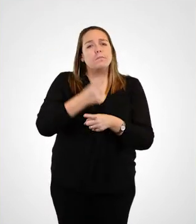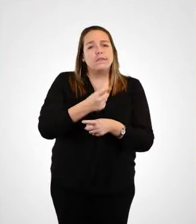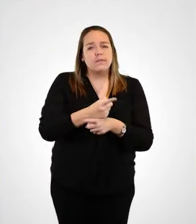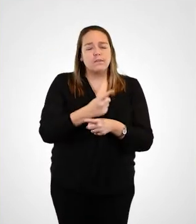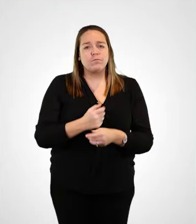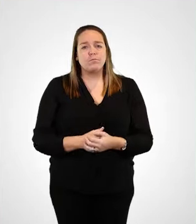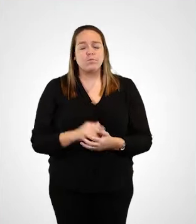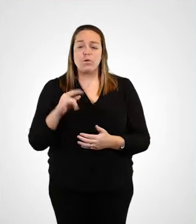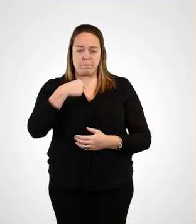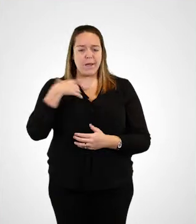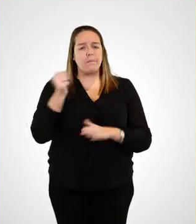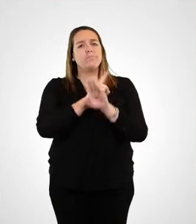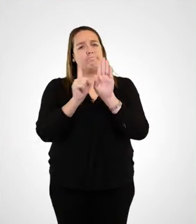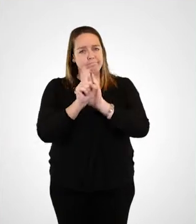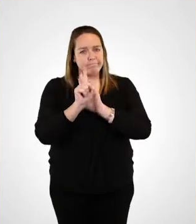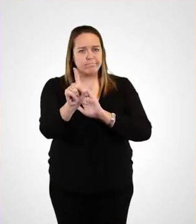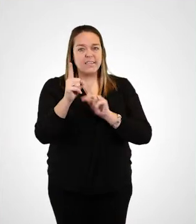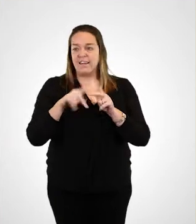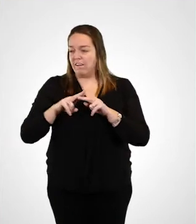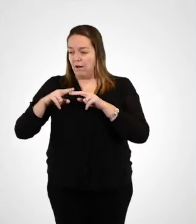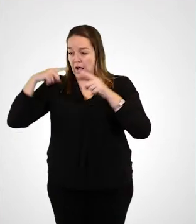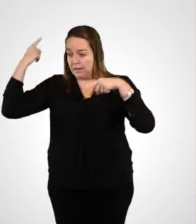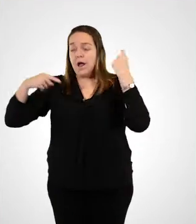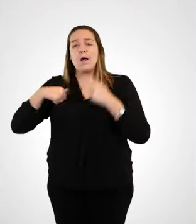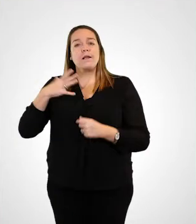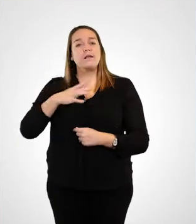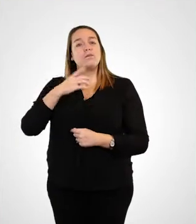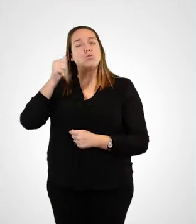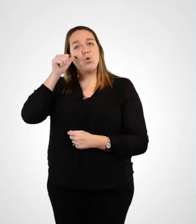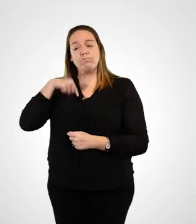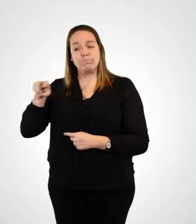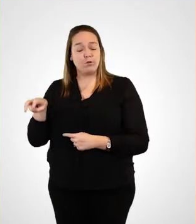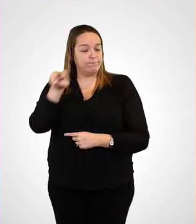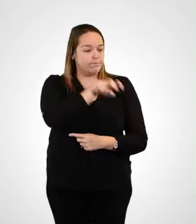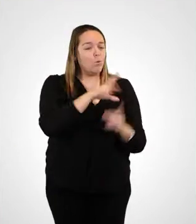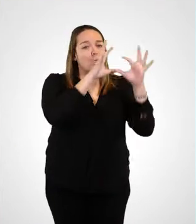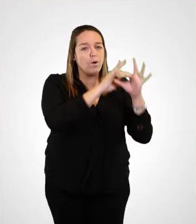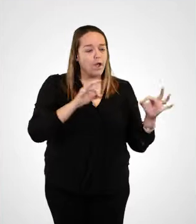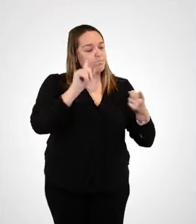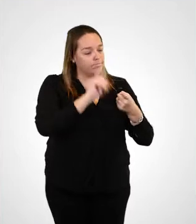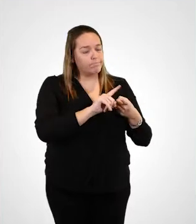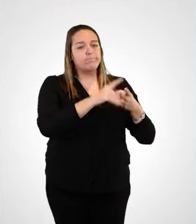so they speak more clearly", "I need to be assertive and move to a quieter position or place